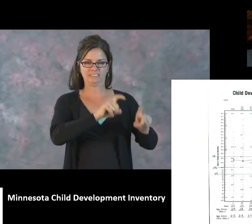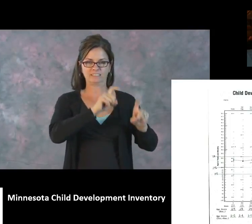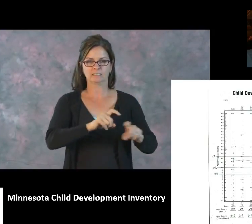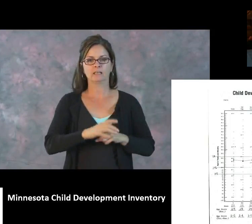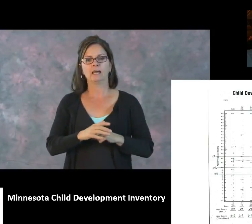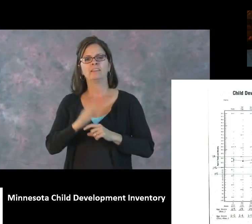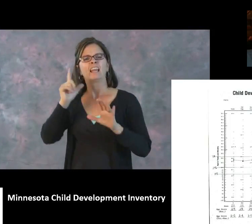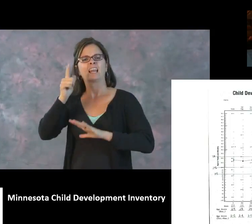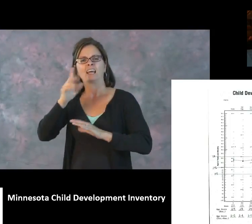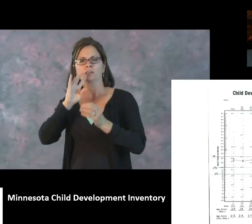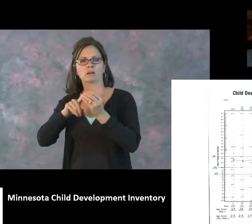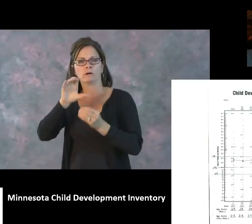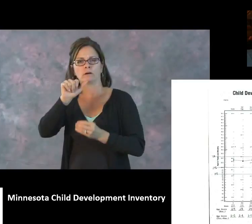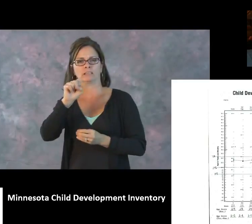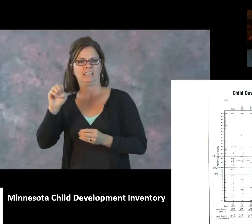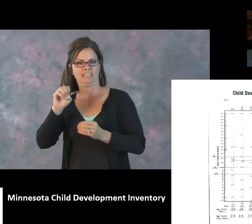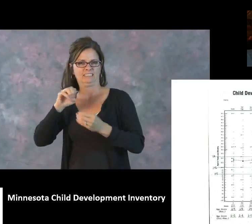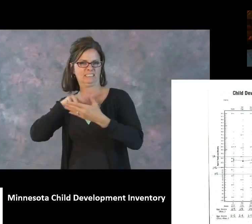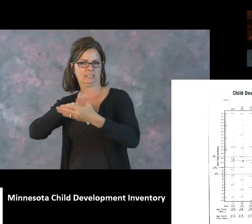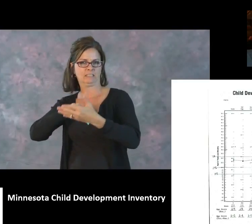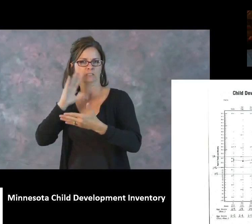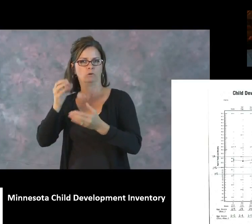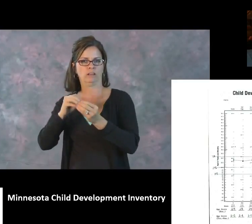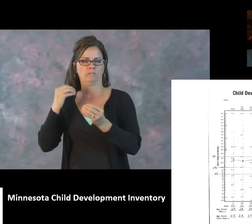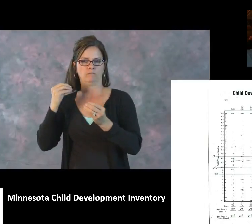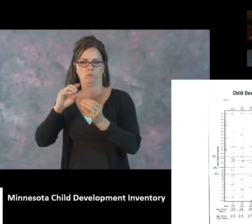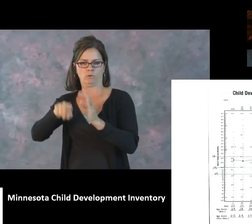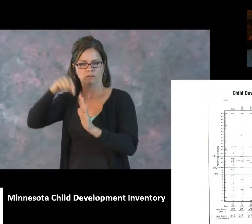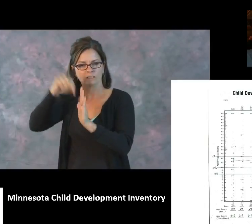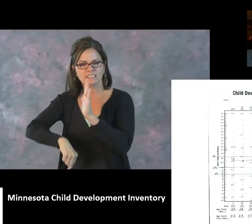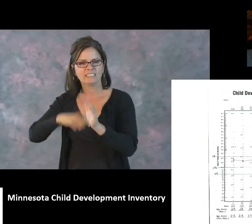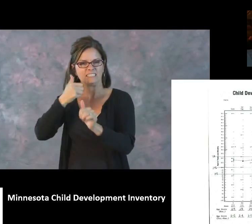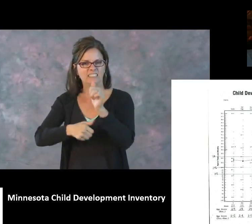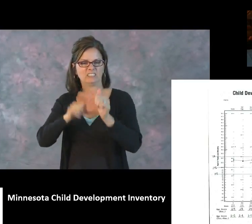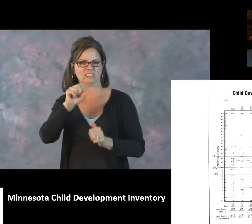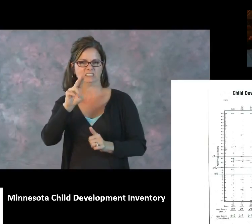look at what each subscale that's being referred to.